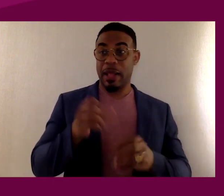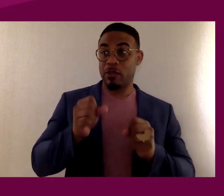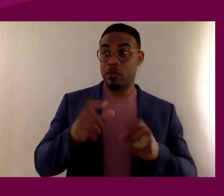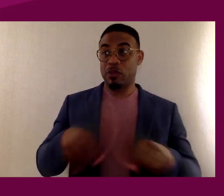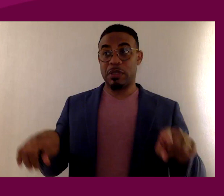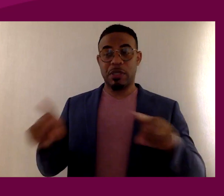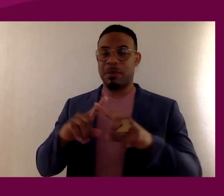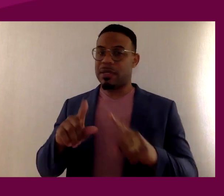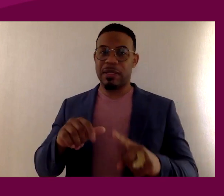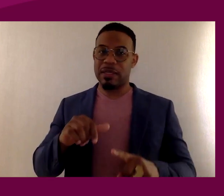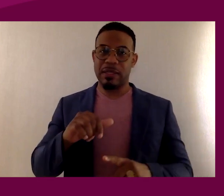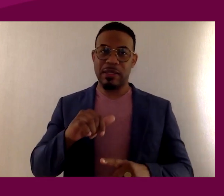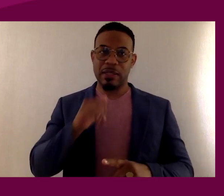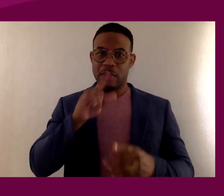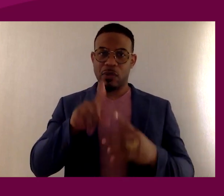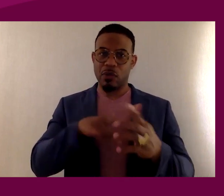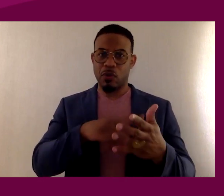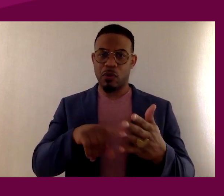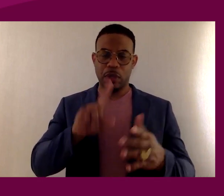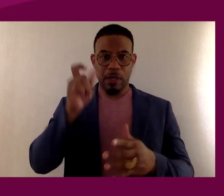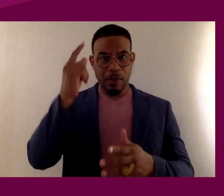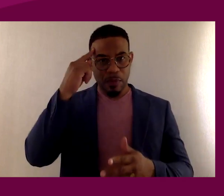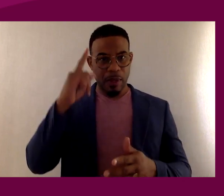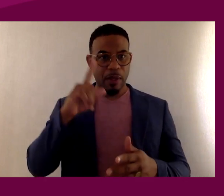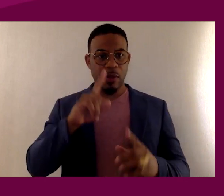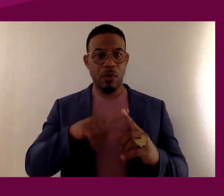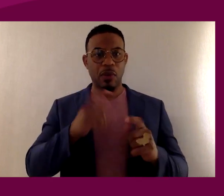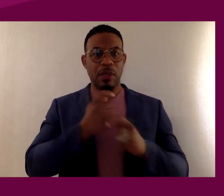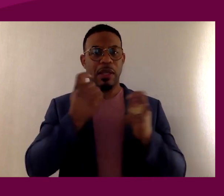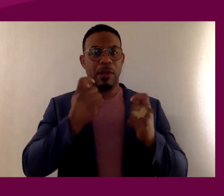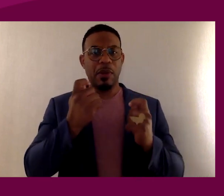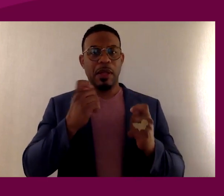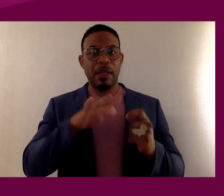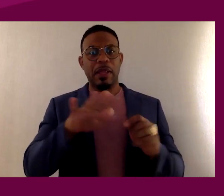doing. And they would get out in the street, but it wasn't to criticize the government,